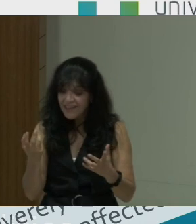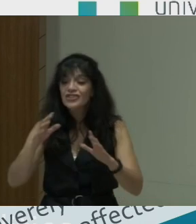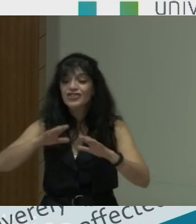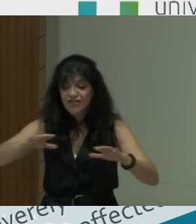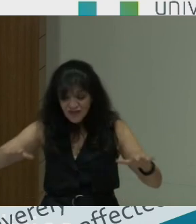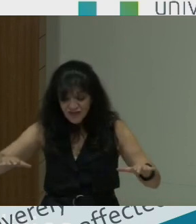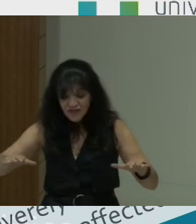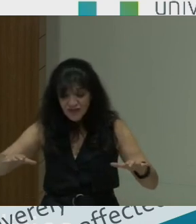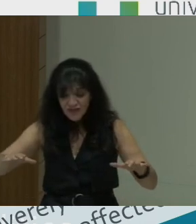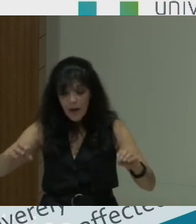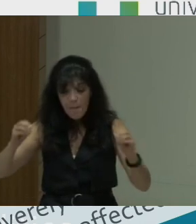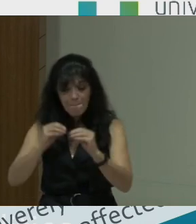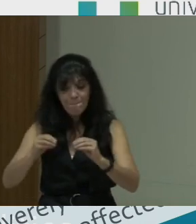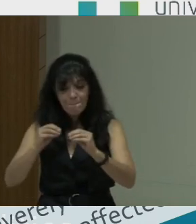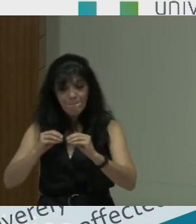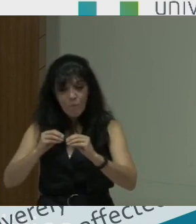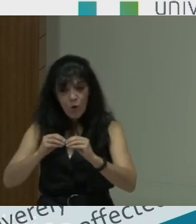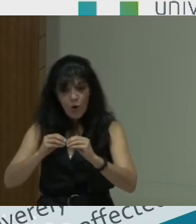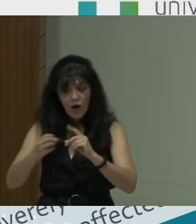that are more affected by abuse.